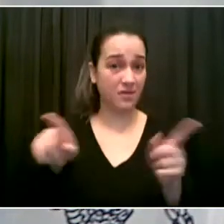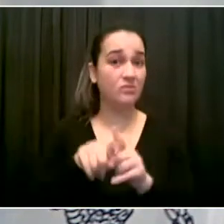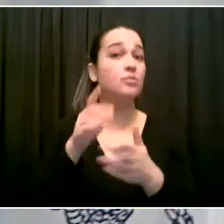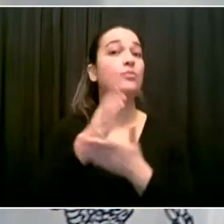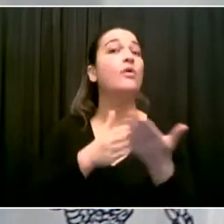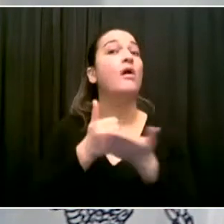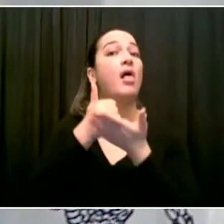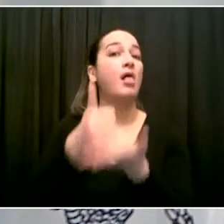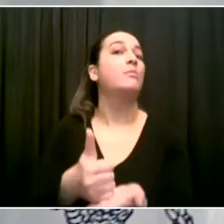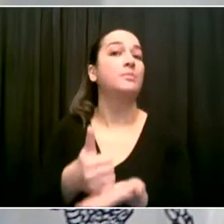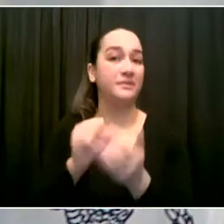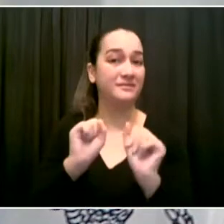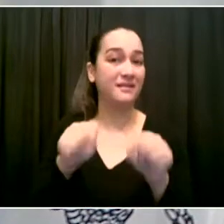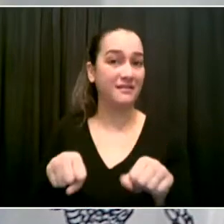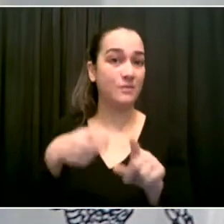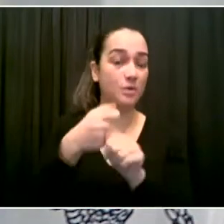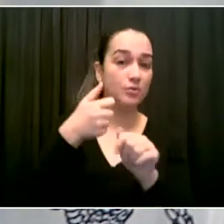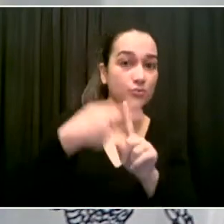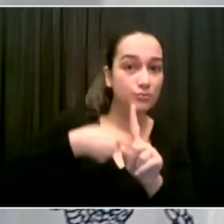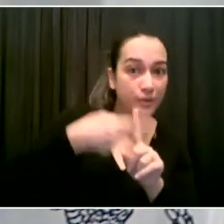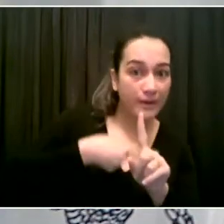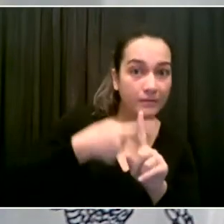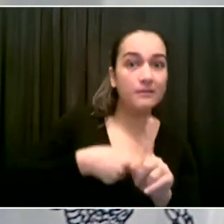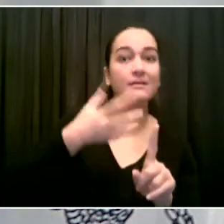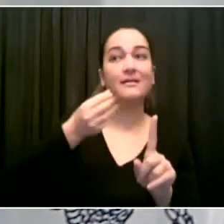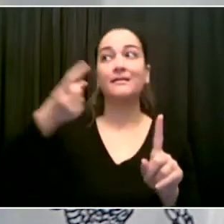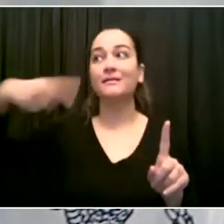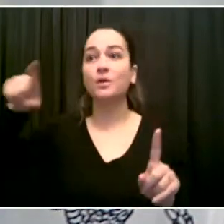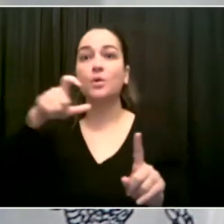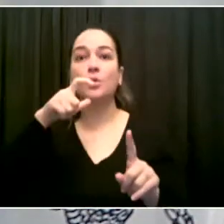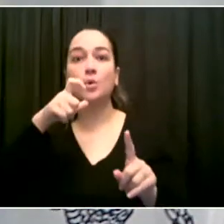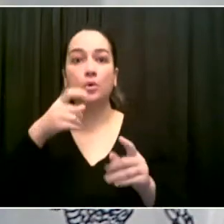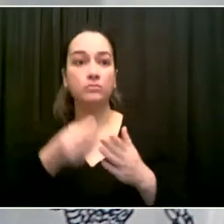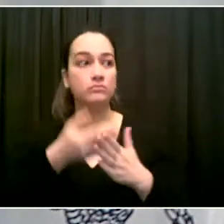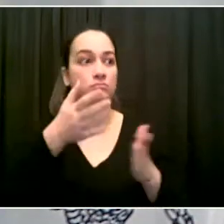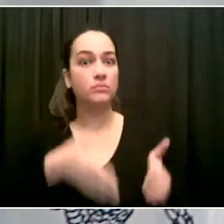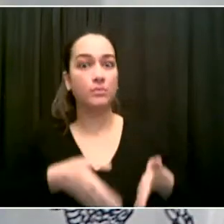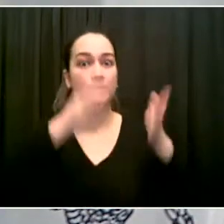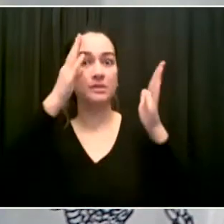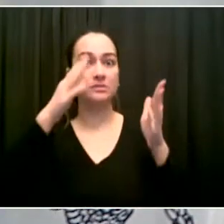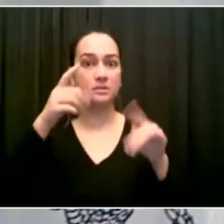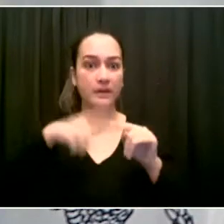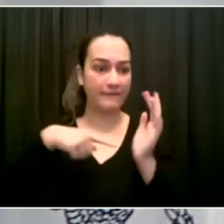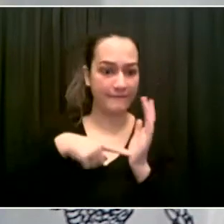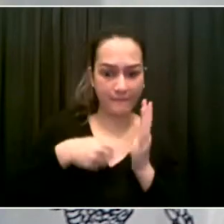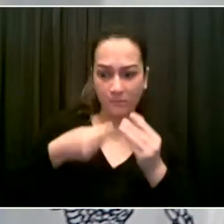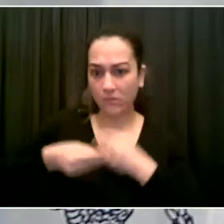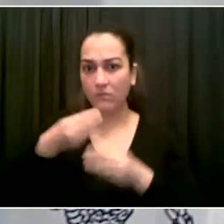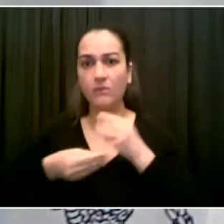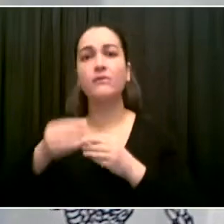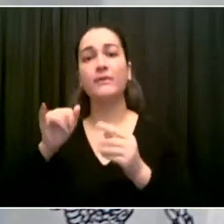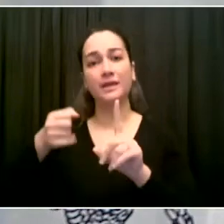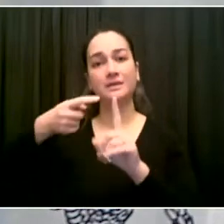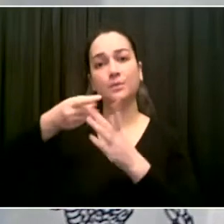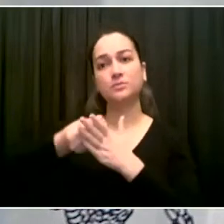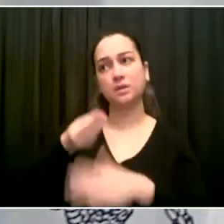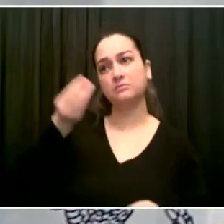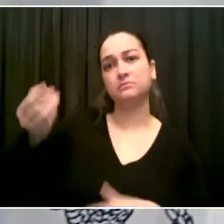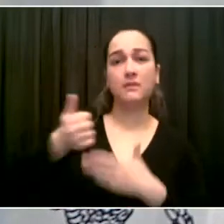FUNDING THAT ARE AVAILABLE SO WE E ARCONSTANTLY WORKING WITH PEOPLE WHETHER IT ISTETENANTNTOR